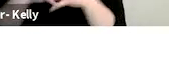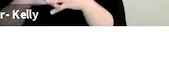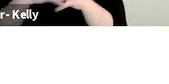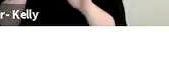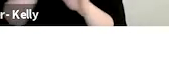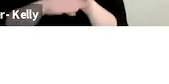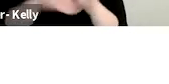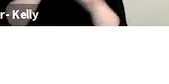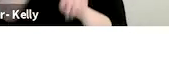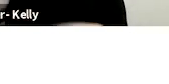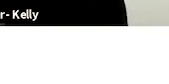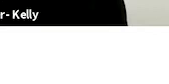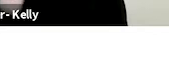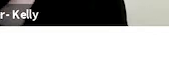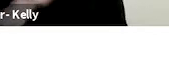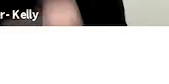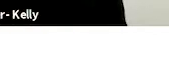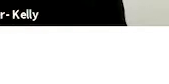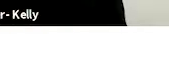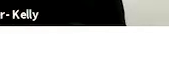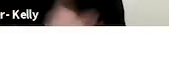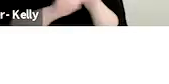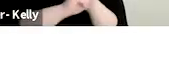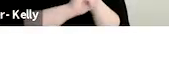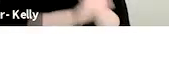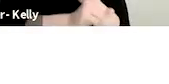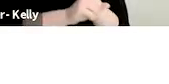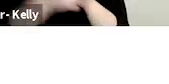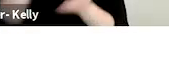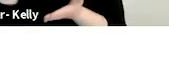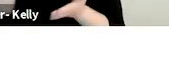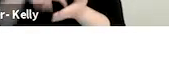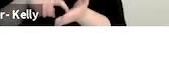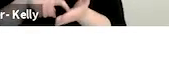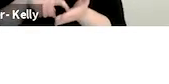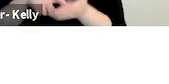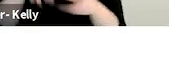consists of representation as recognition, action and expression is strategic and engagement as